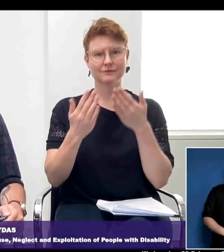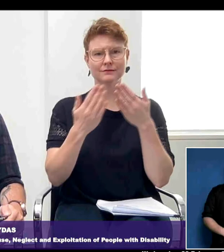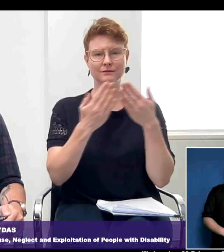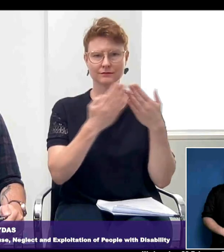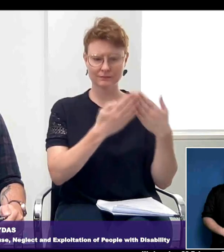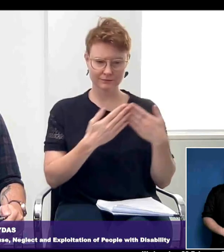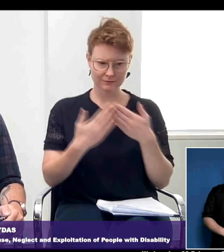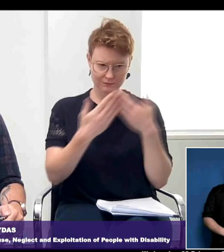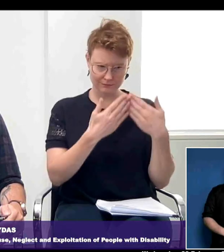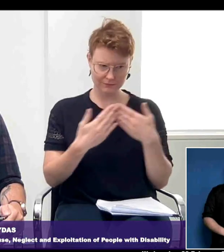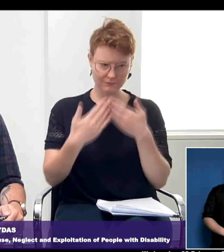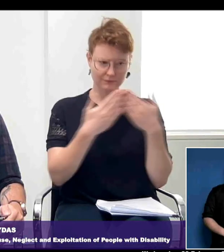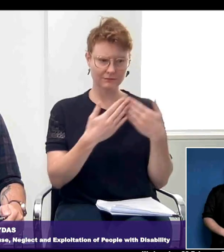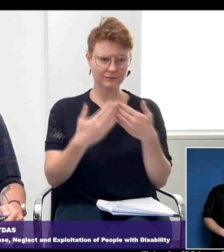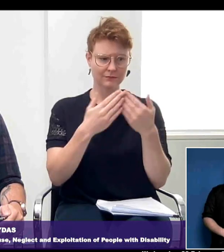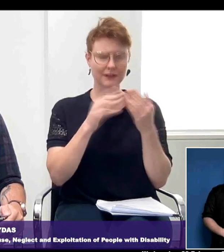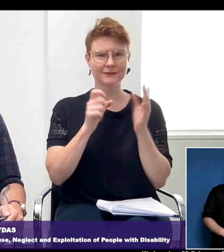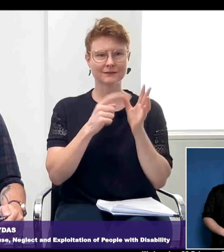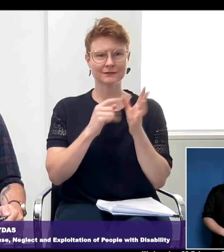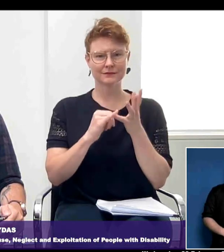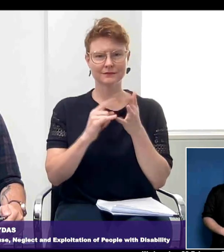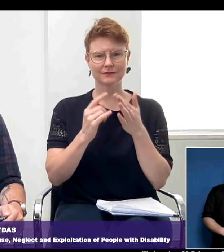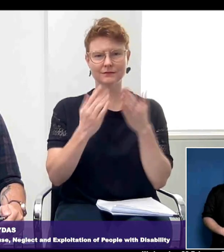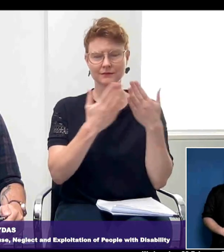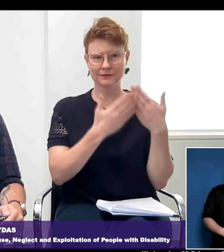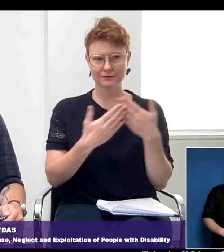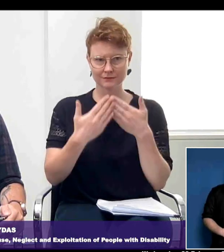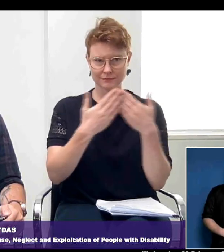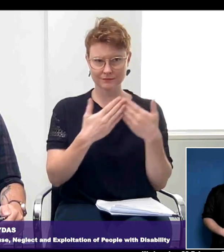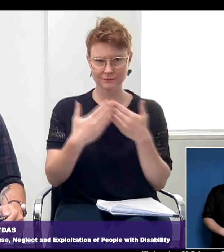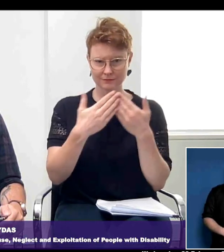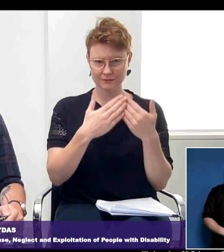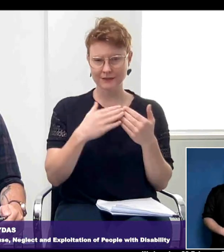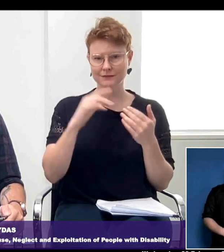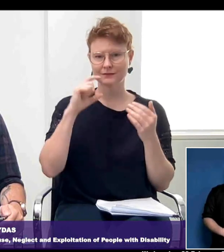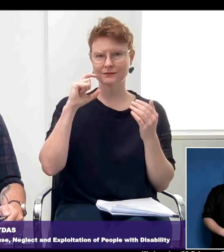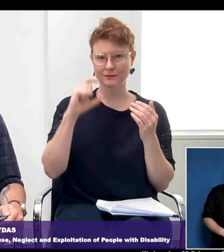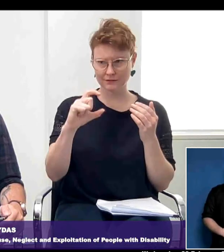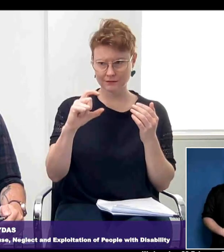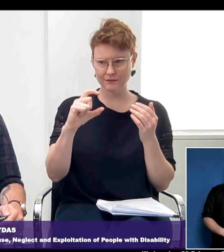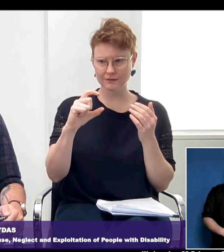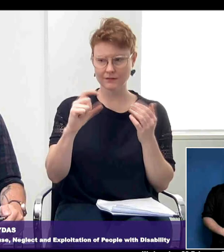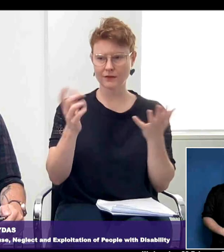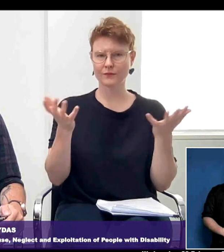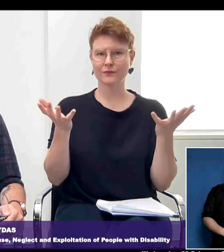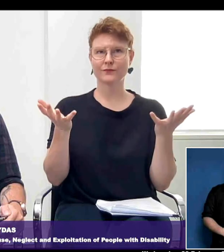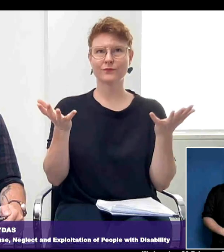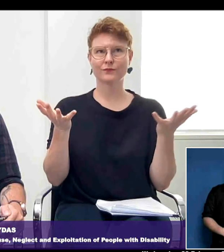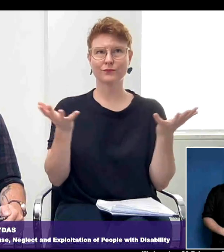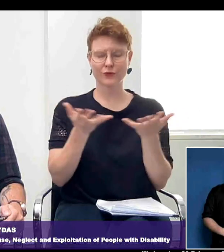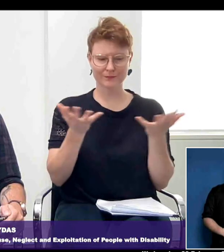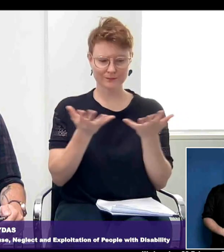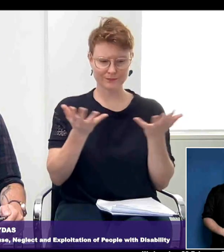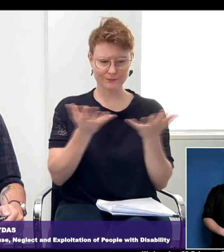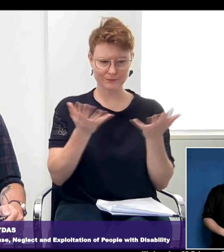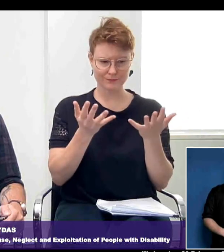To bring up one of the case studies mentioned in our witness statement, I believe it's Case Study C.